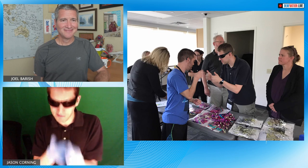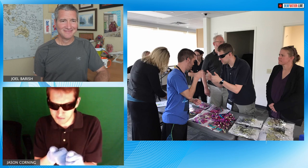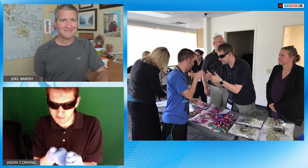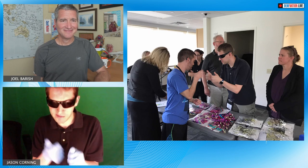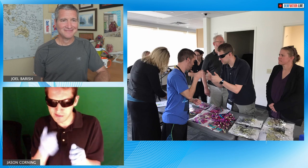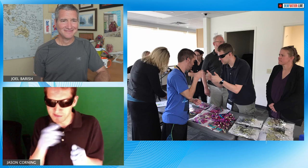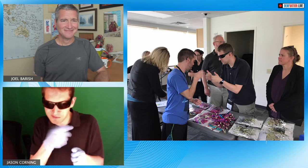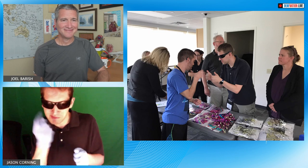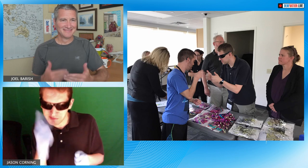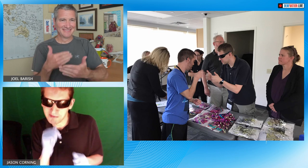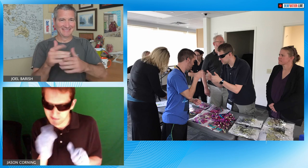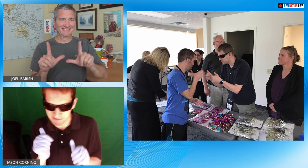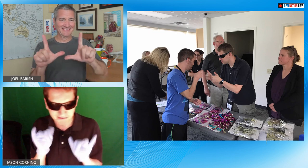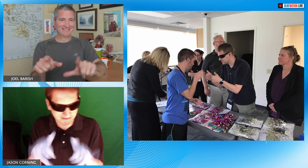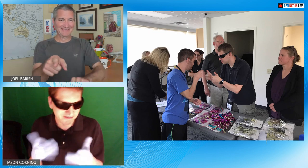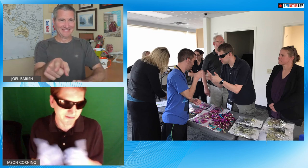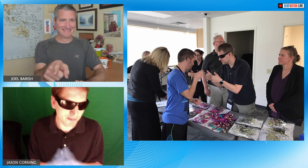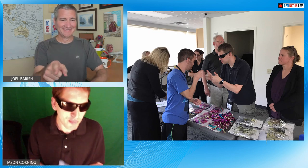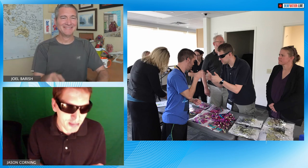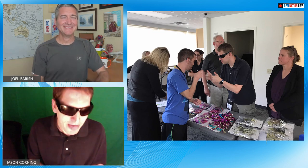so I can follow along with the conversation